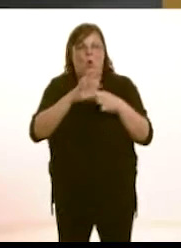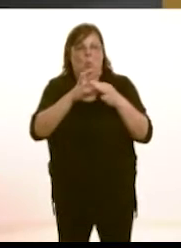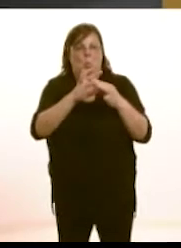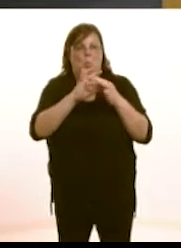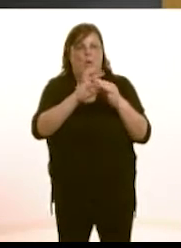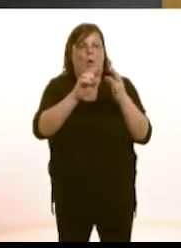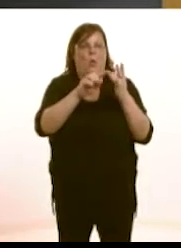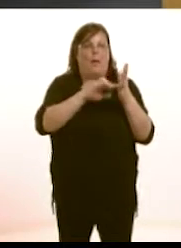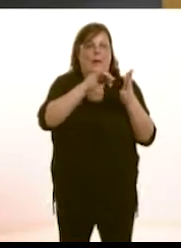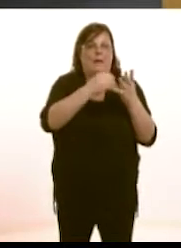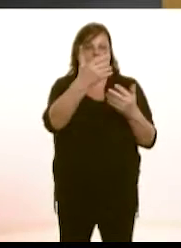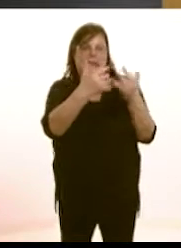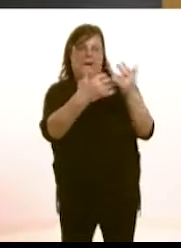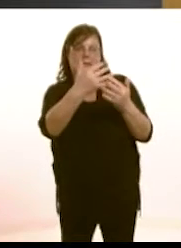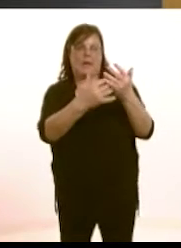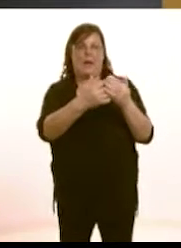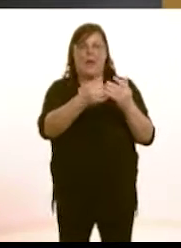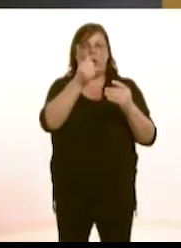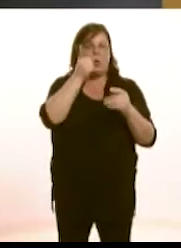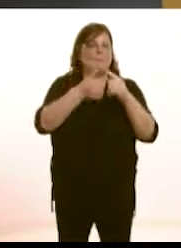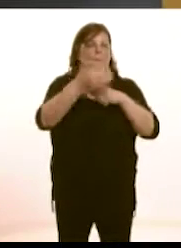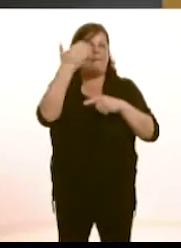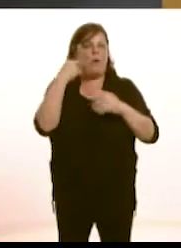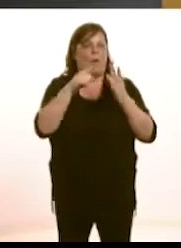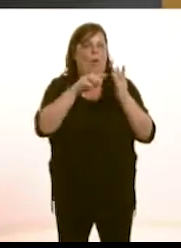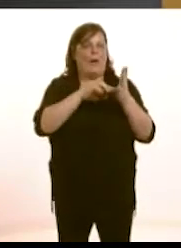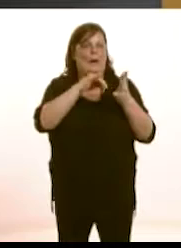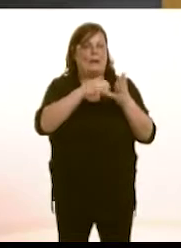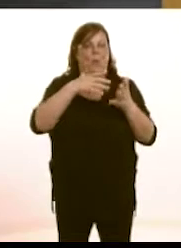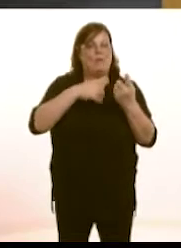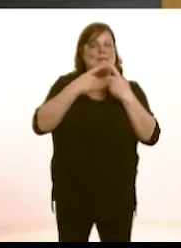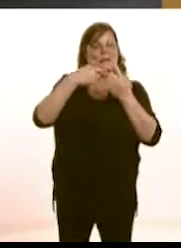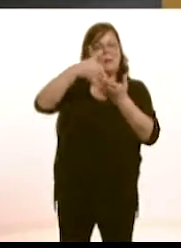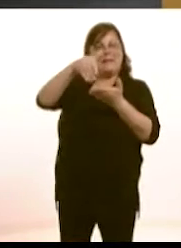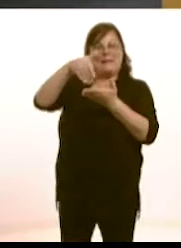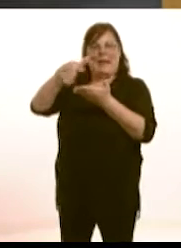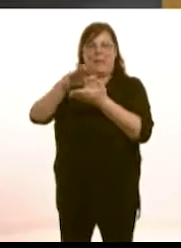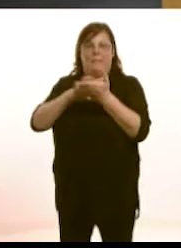There was a time when the ONS emphasised selling data and using it to bring in revenue to Government,